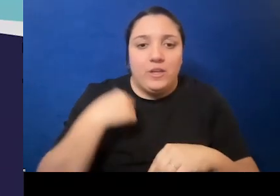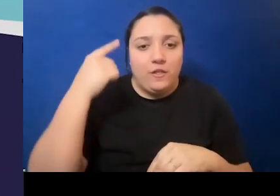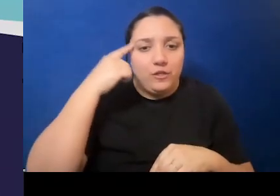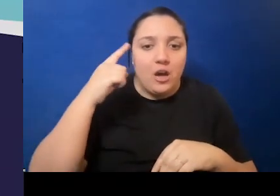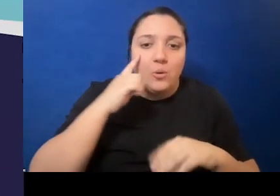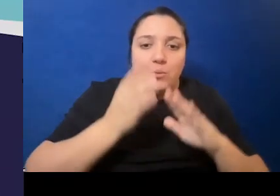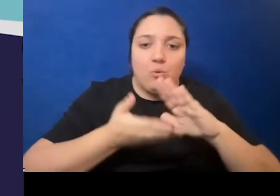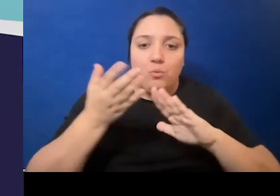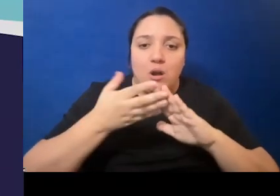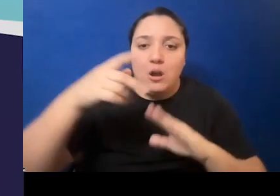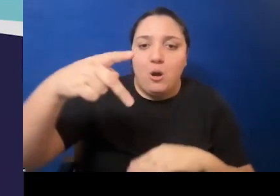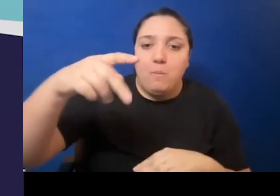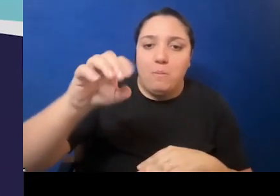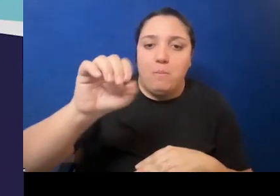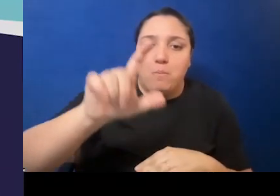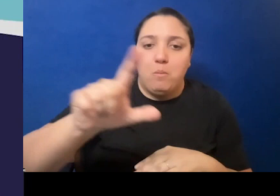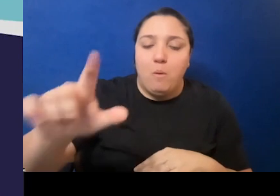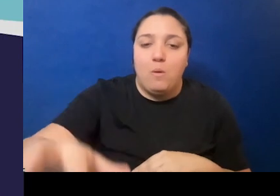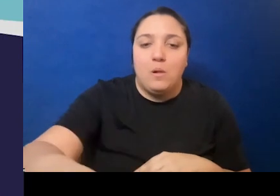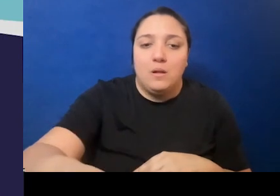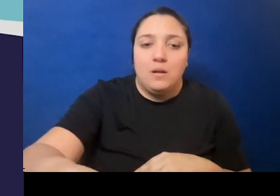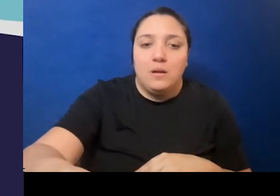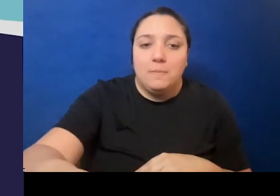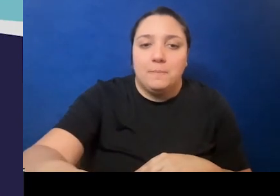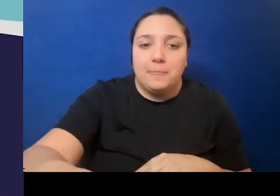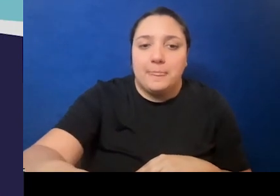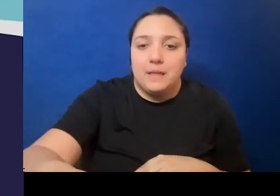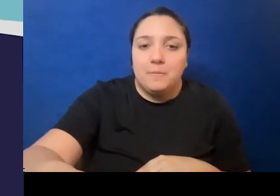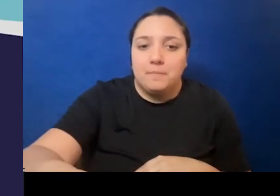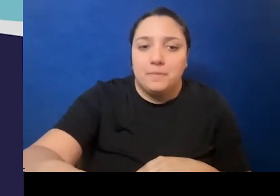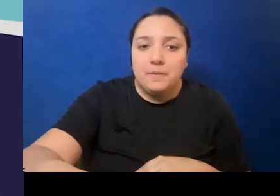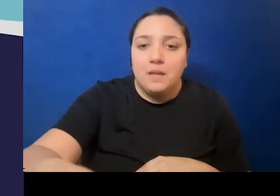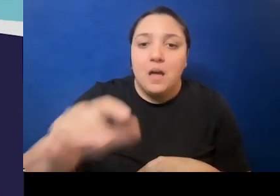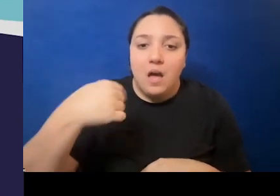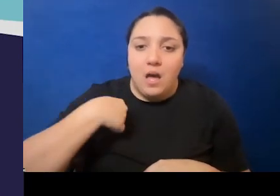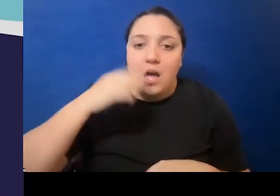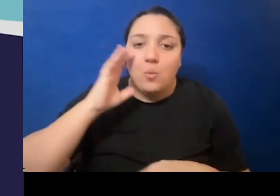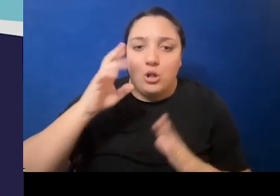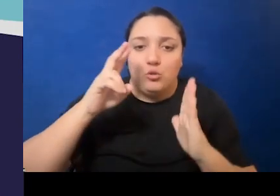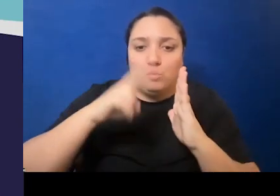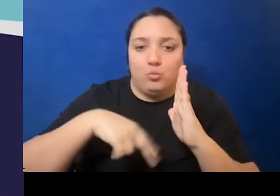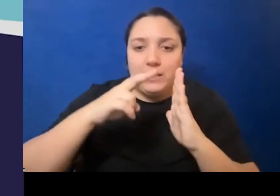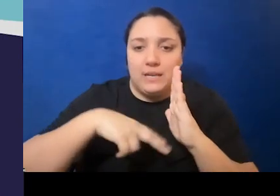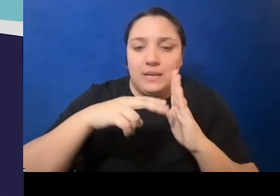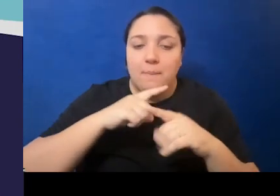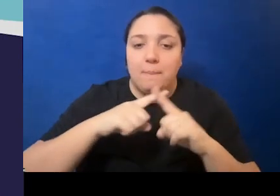BEFORE WE GO THERE, WE THOUGHT WE WOULD RUN A POLL NOW AND WE'LL HAVE A SERIES OF QUESTIONS